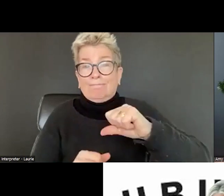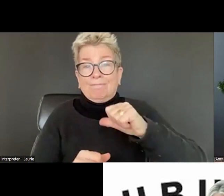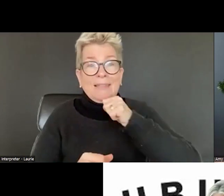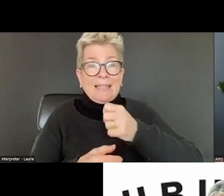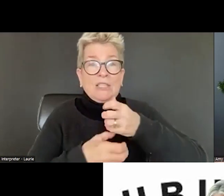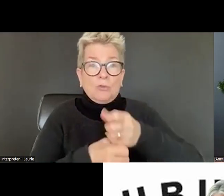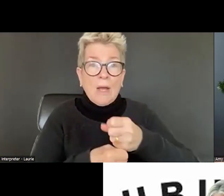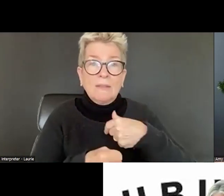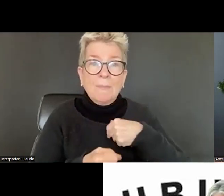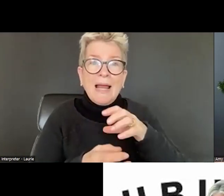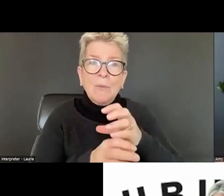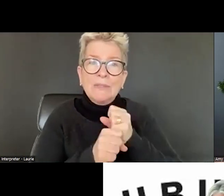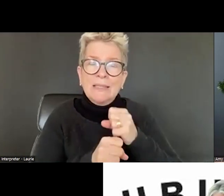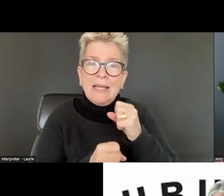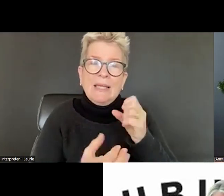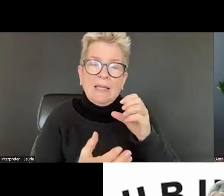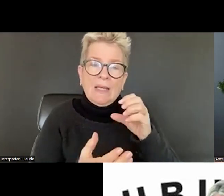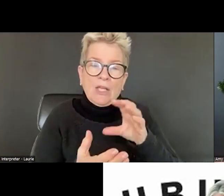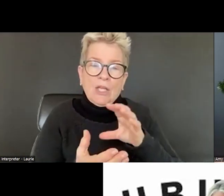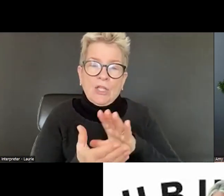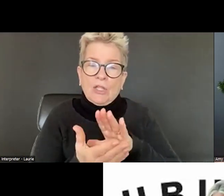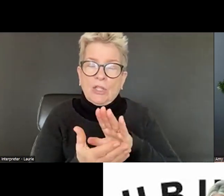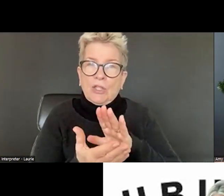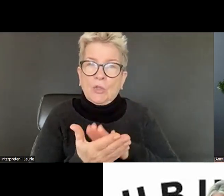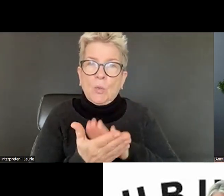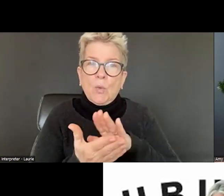school and I'm like we need a bank account I need to write a check but now it's like who's writing